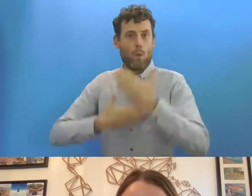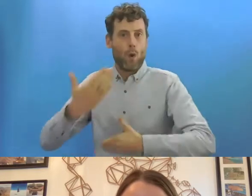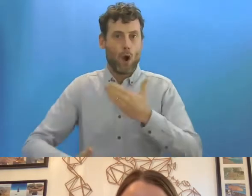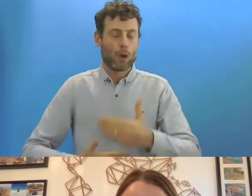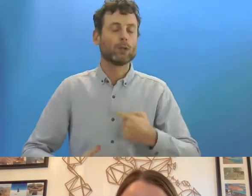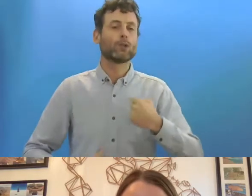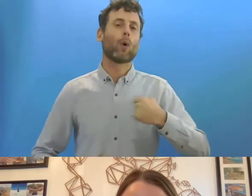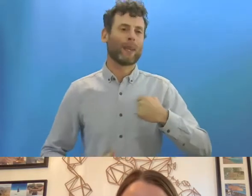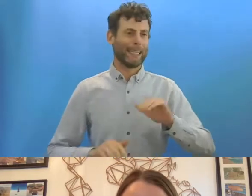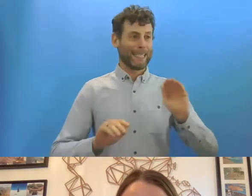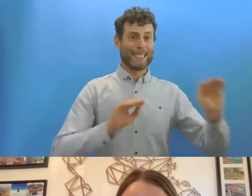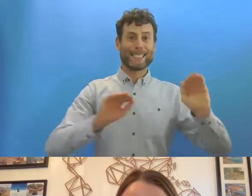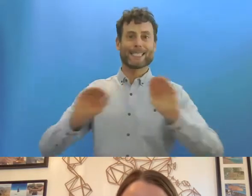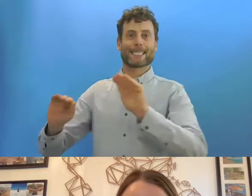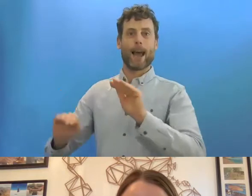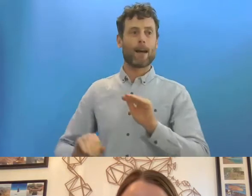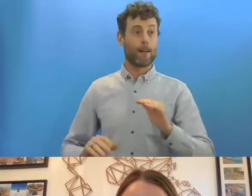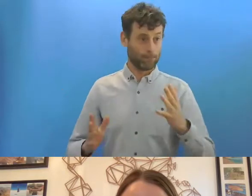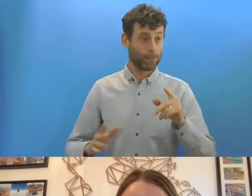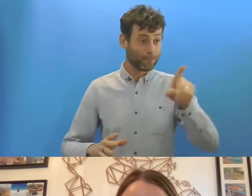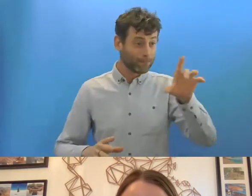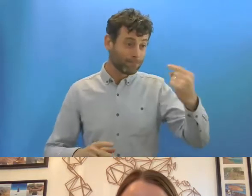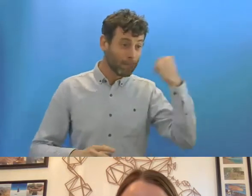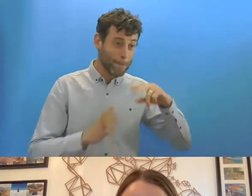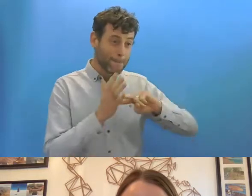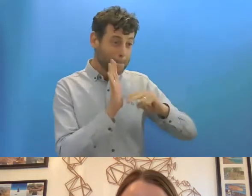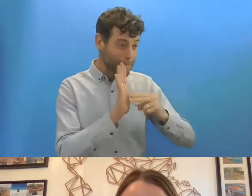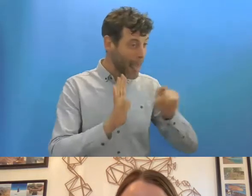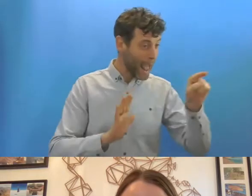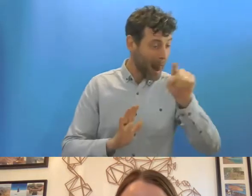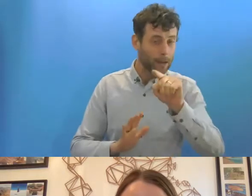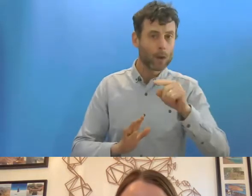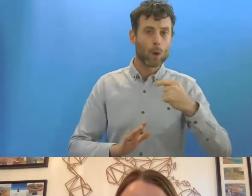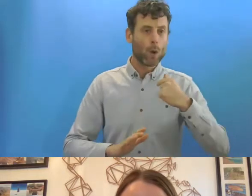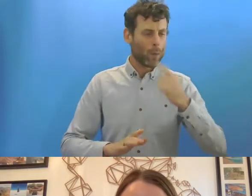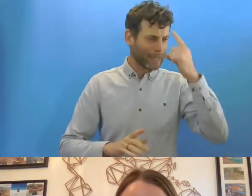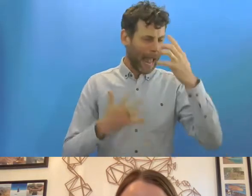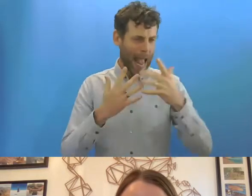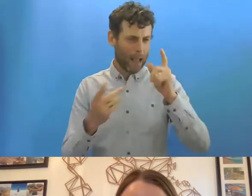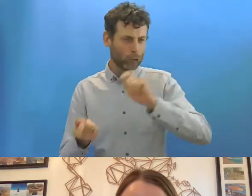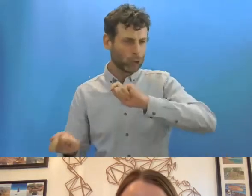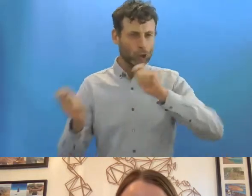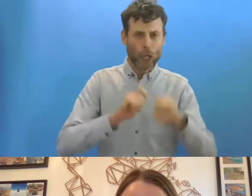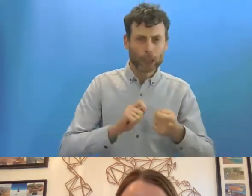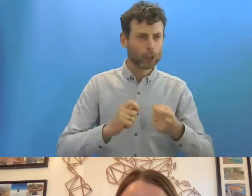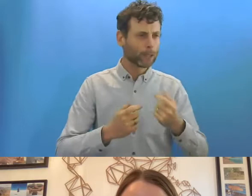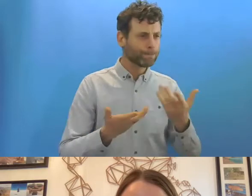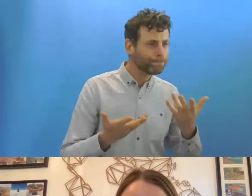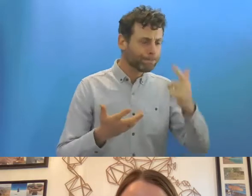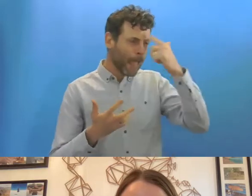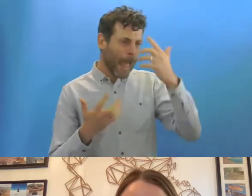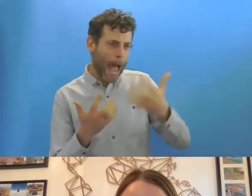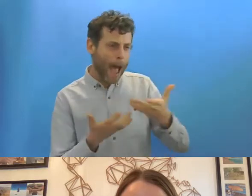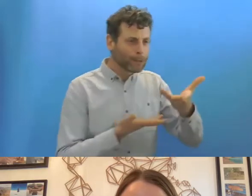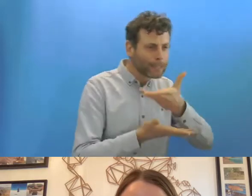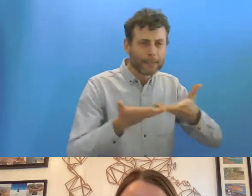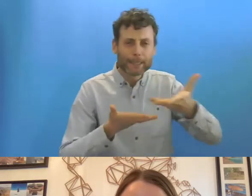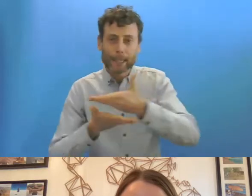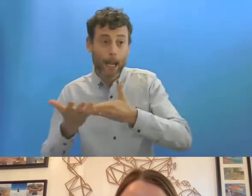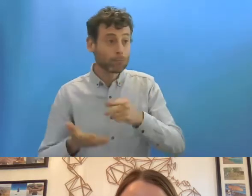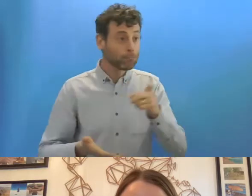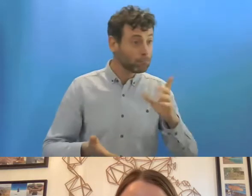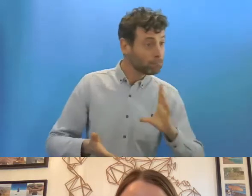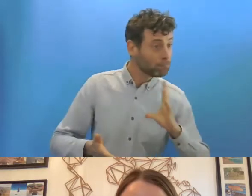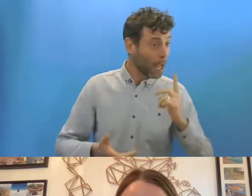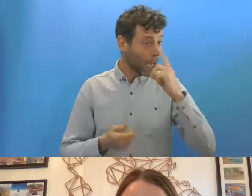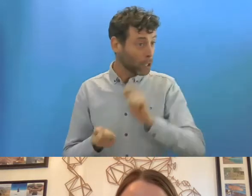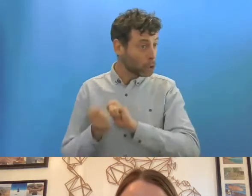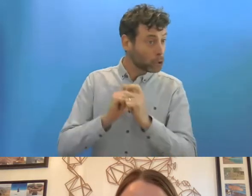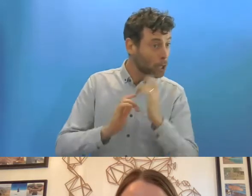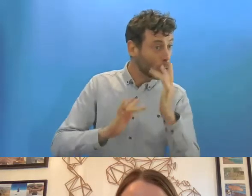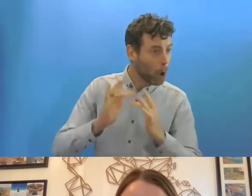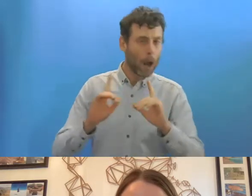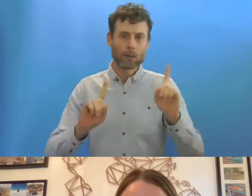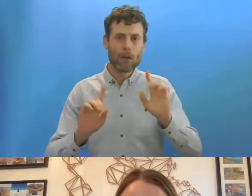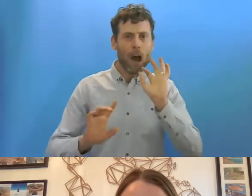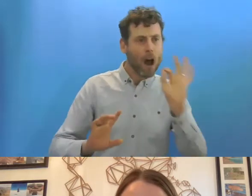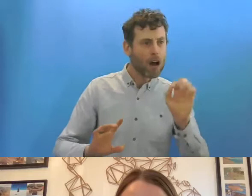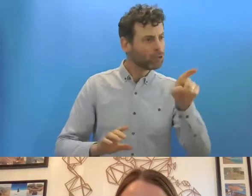artists as well, but then when we were able to come back and work on this, we got in touch with all of the artists who we had originally intended on programming,